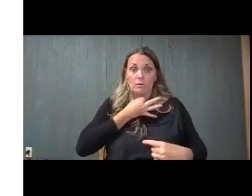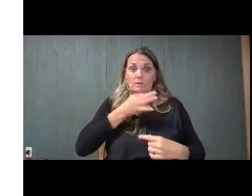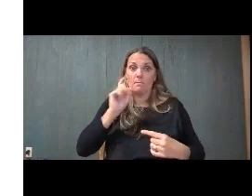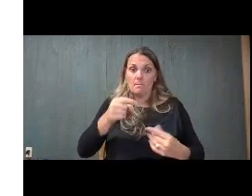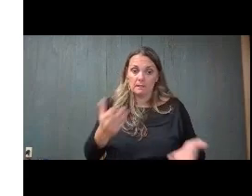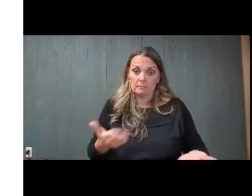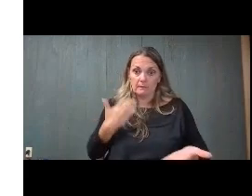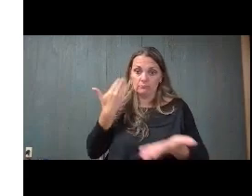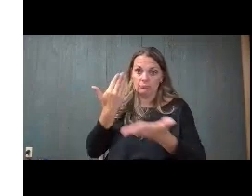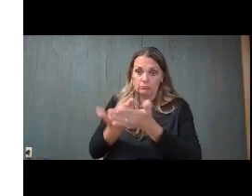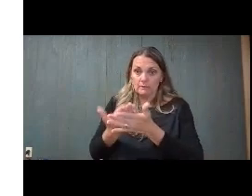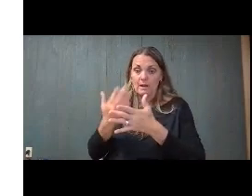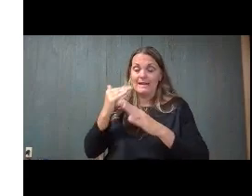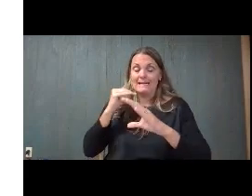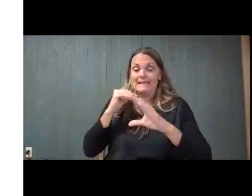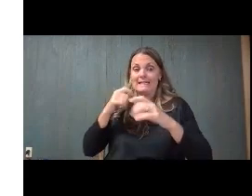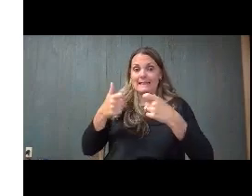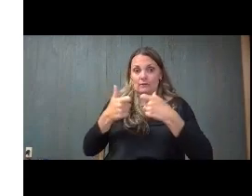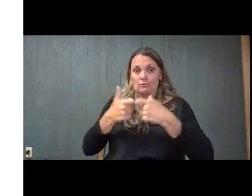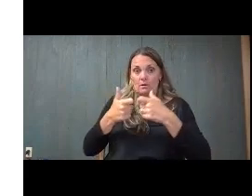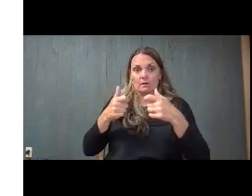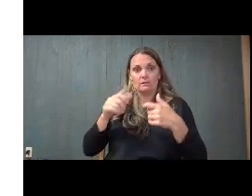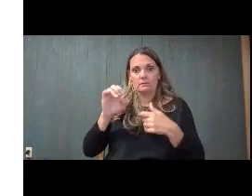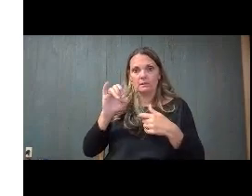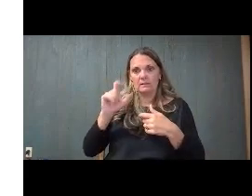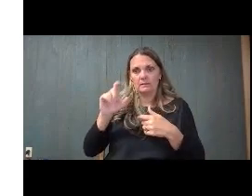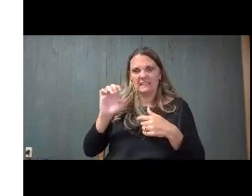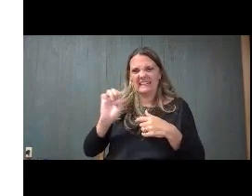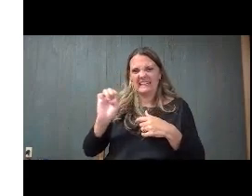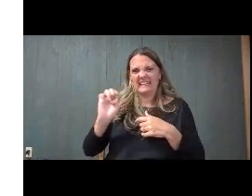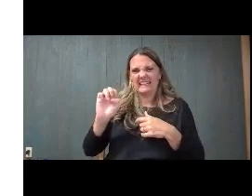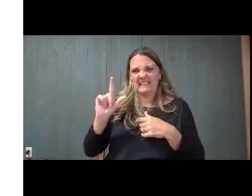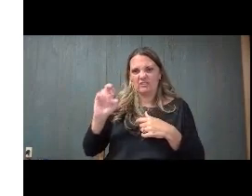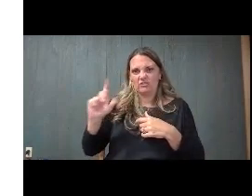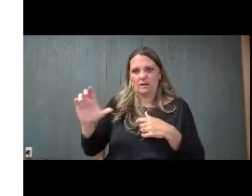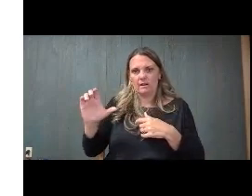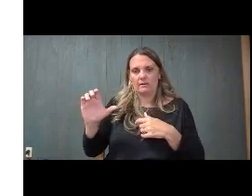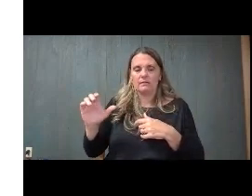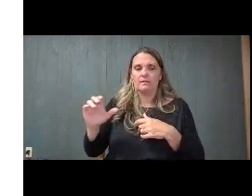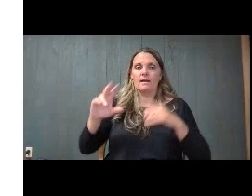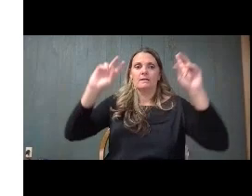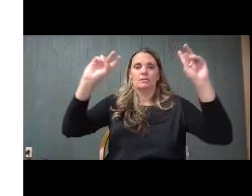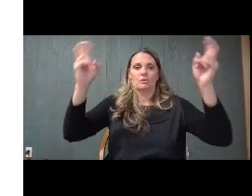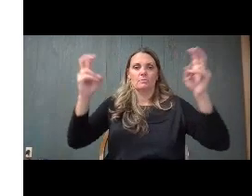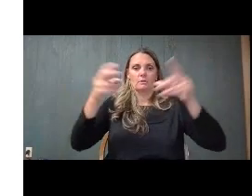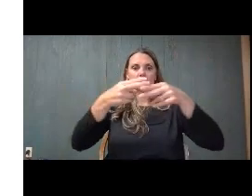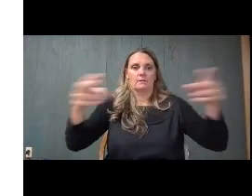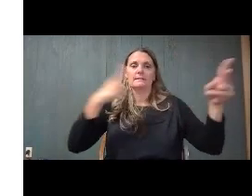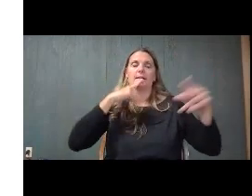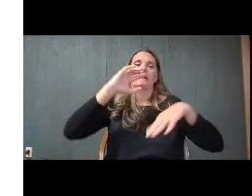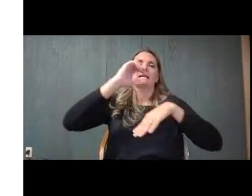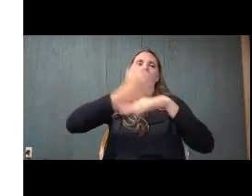in an electronic format and have the electronic mailing subject line read establishment project question.